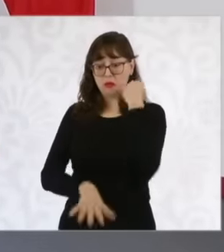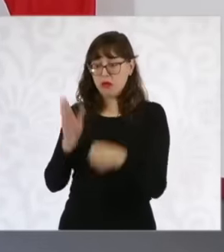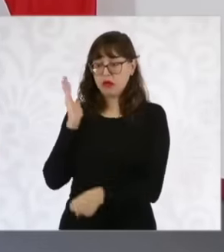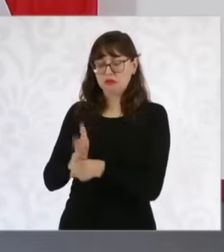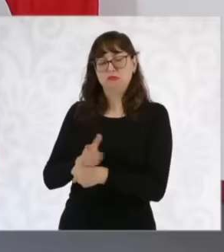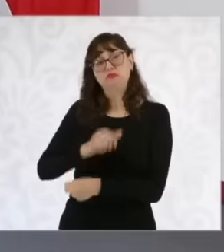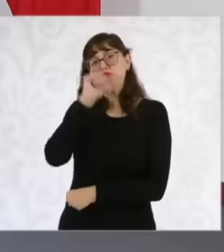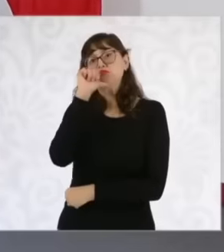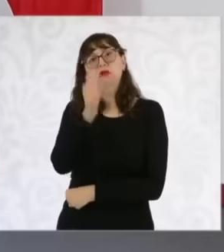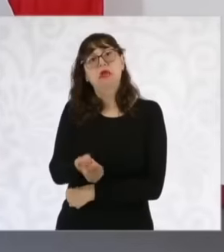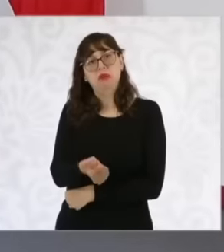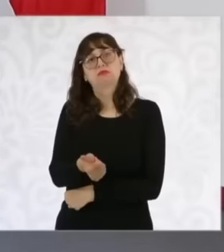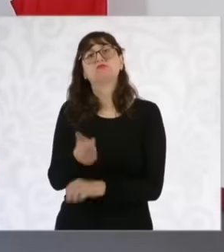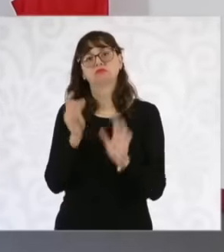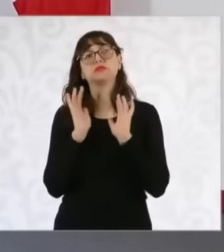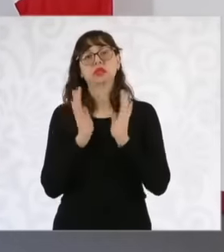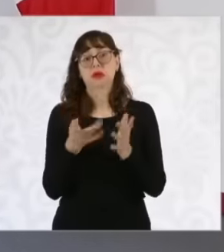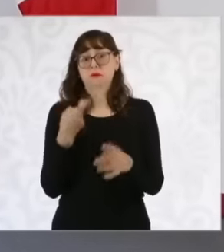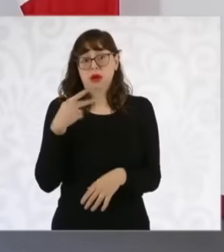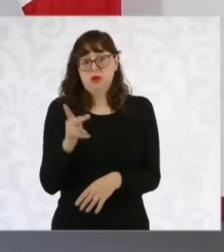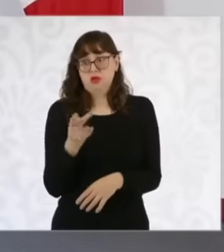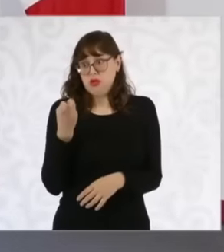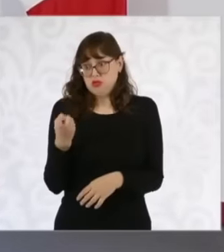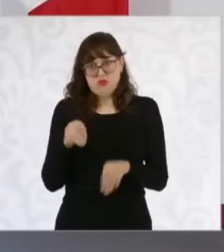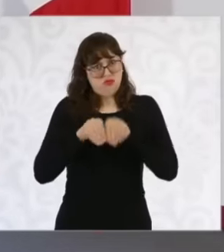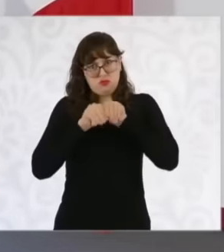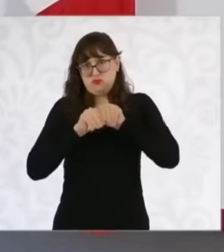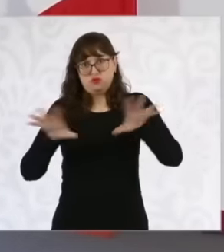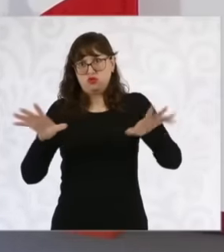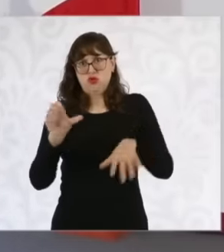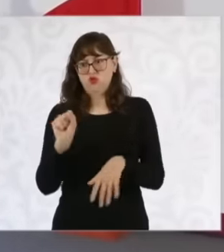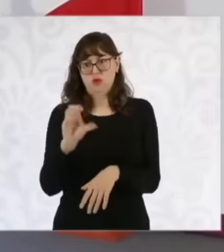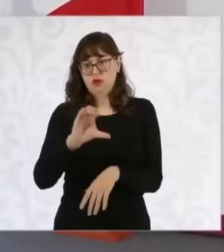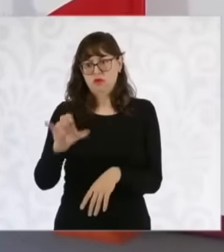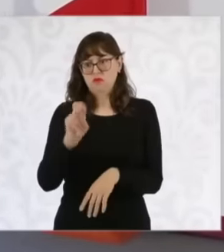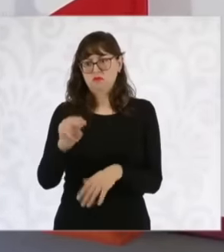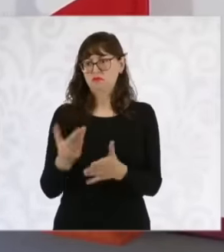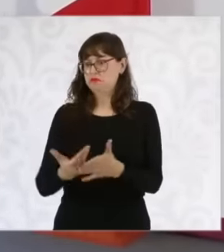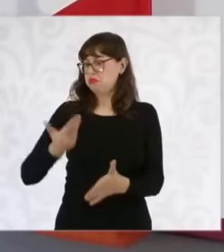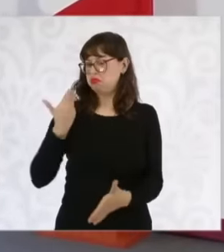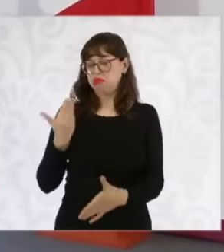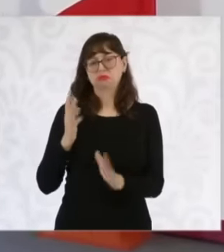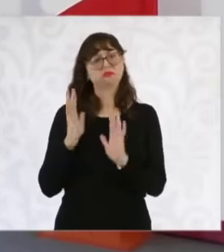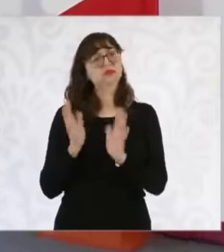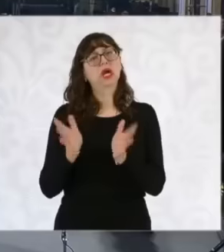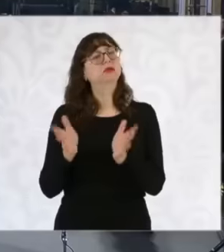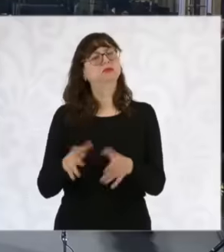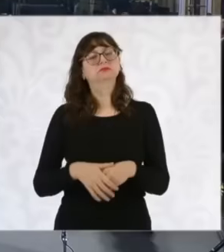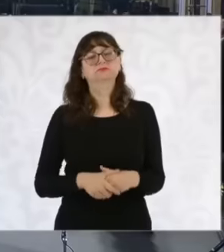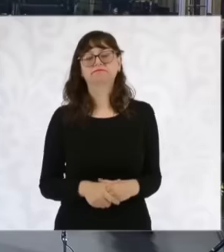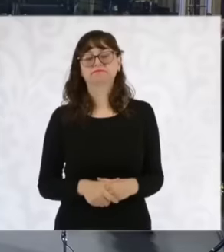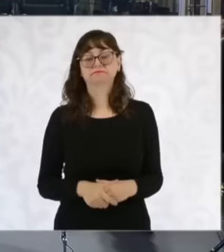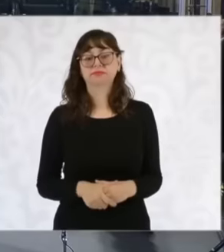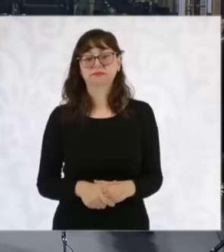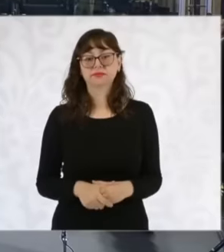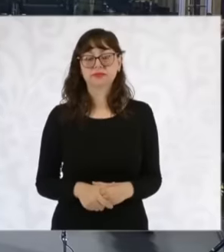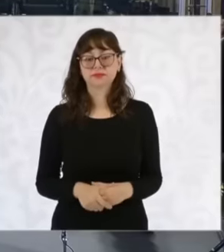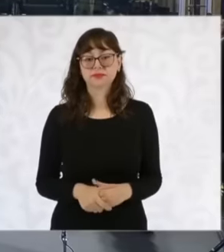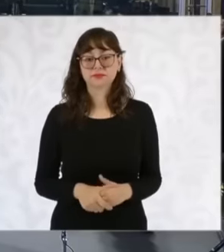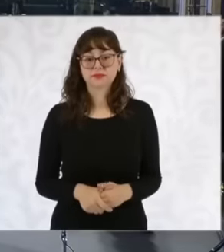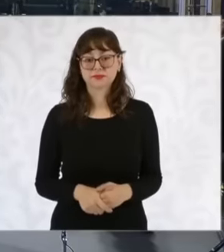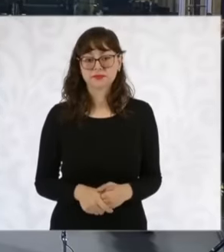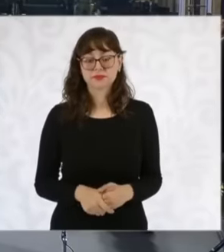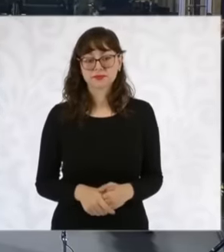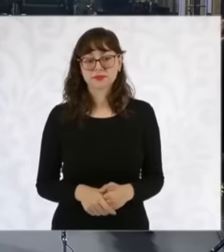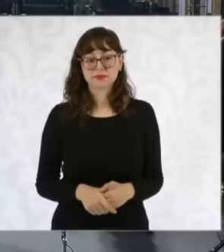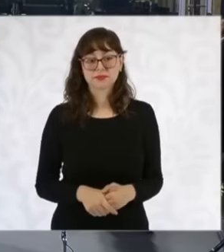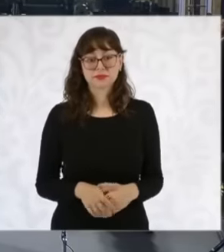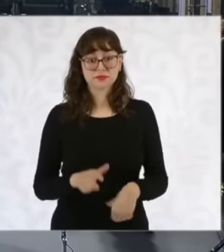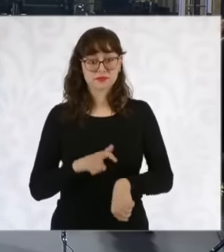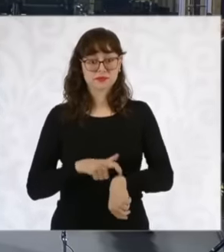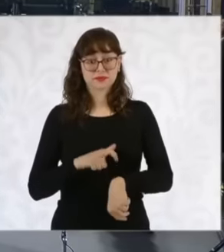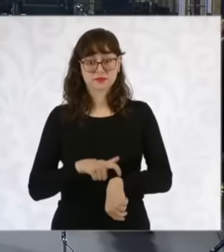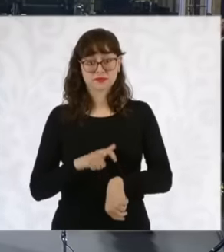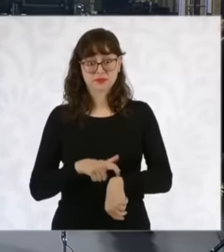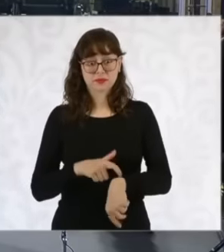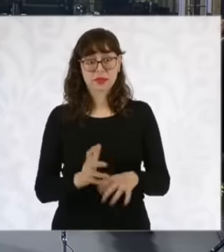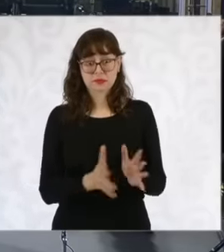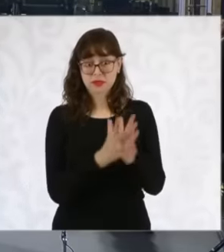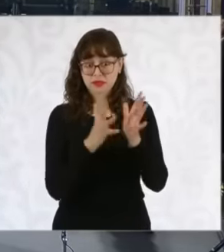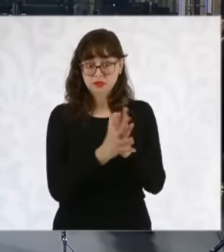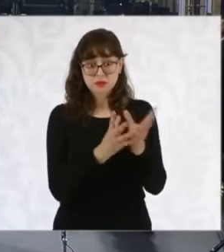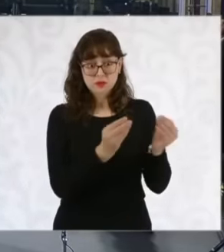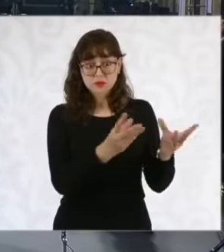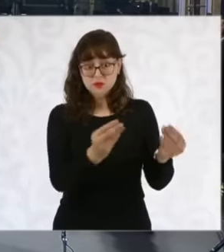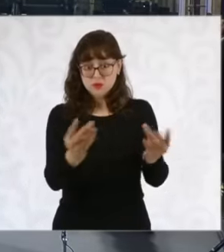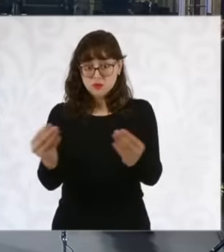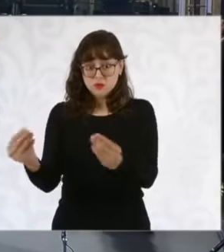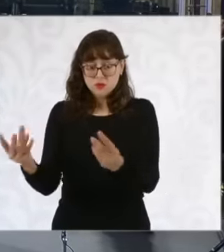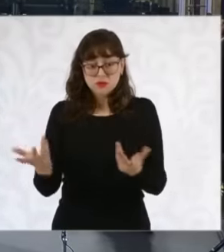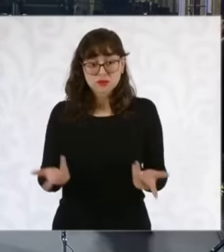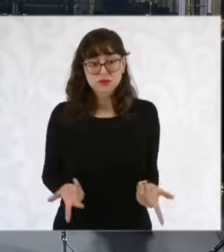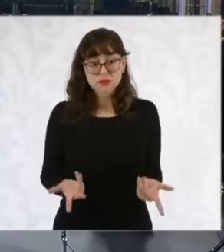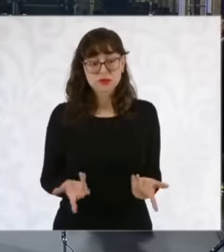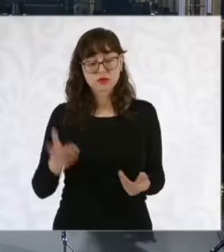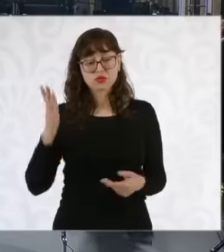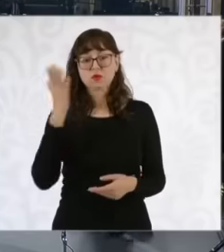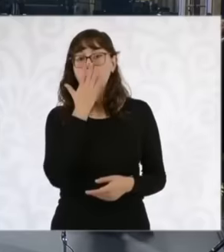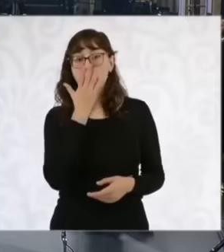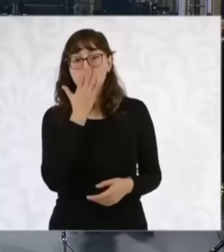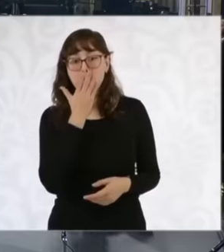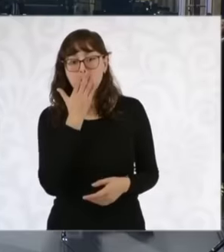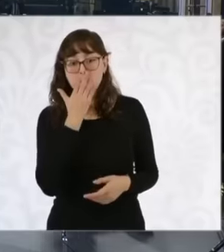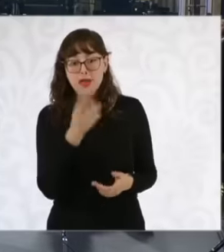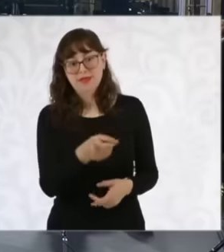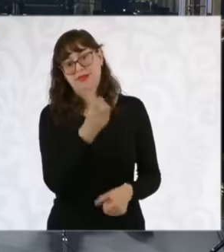case here and in Sonora. He has already participated a lot in the morning sessions right now but he arrived early, he has